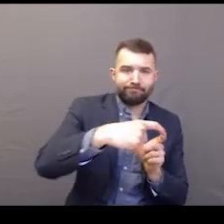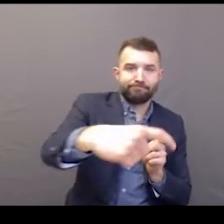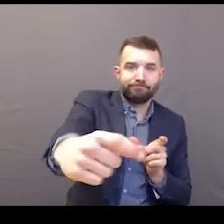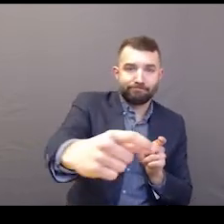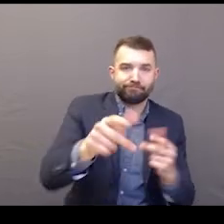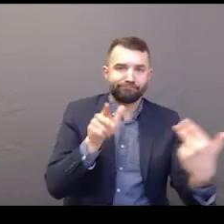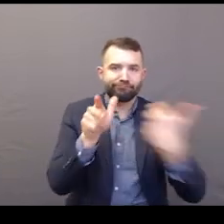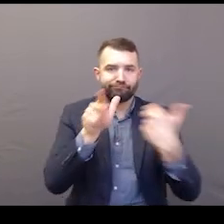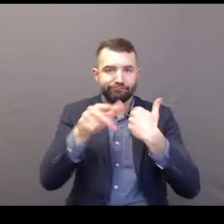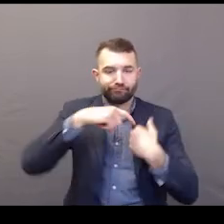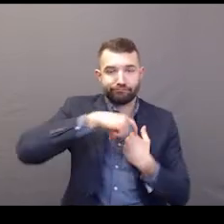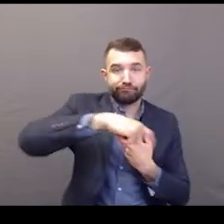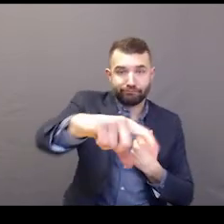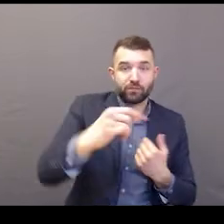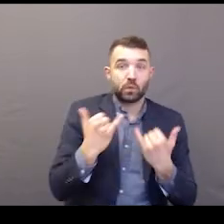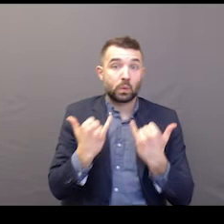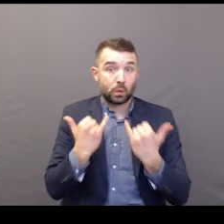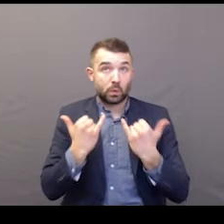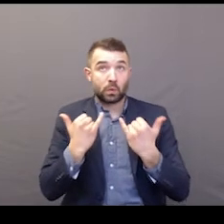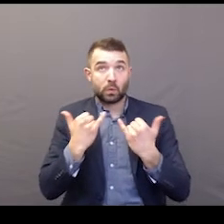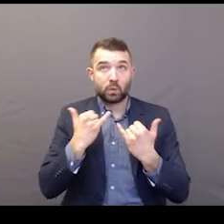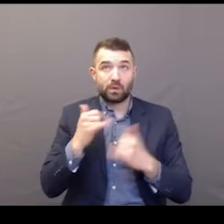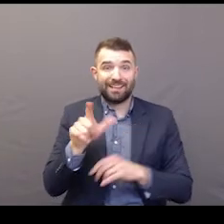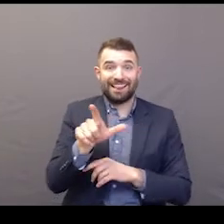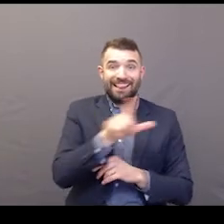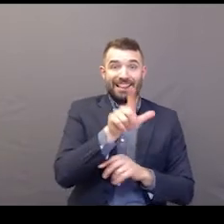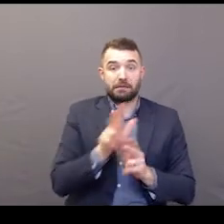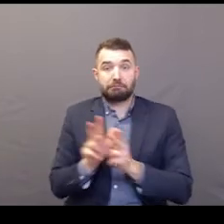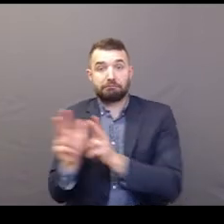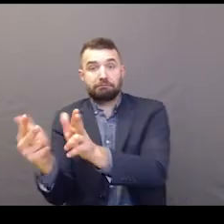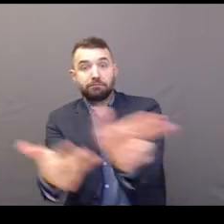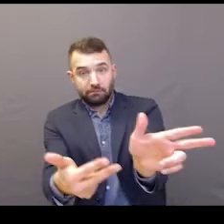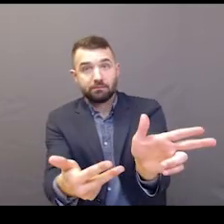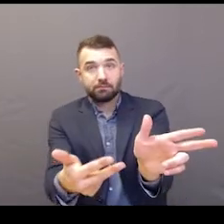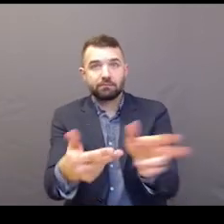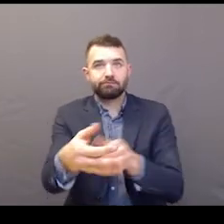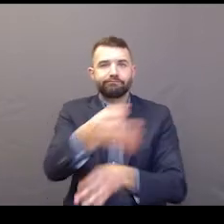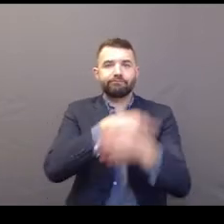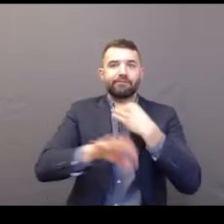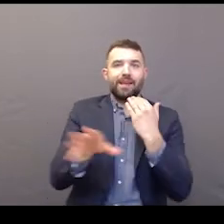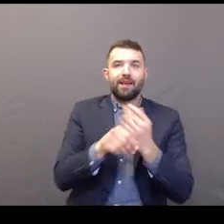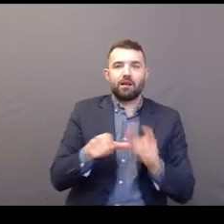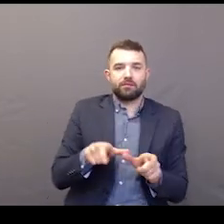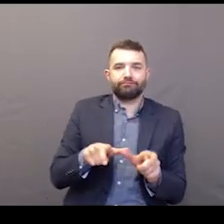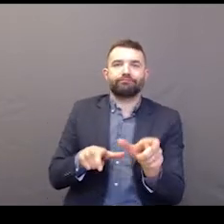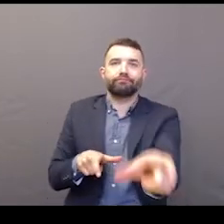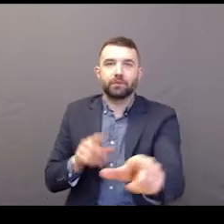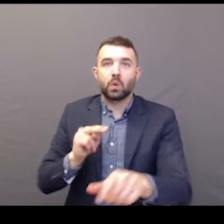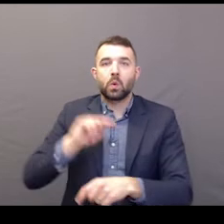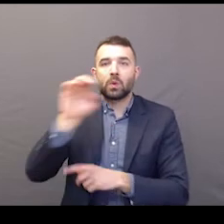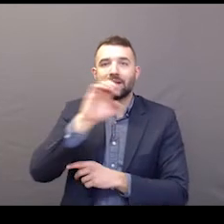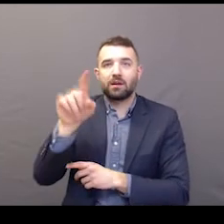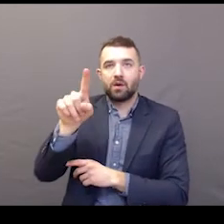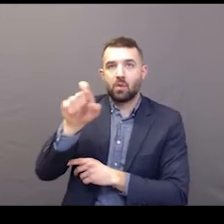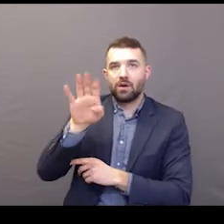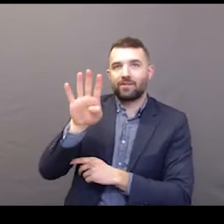left turn lane. The new median would begin at NE 147th Street and extend to 41st Avenue NE.